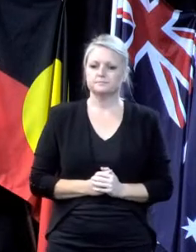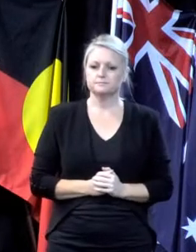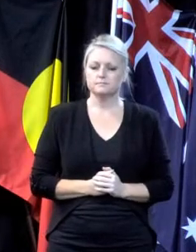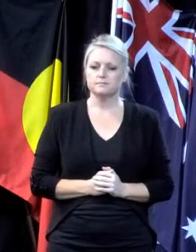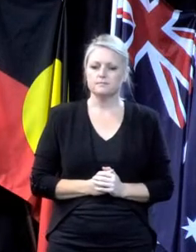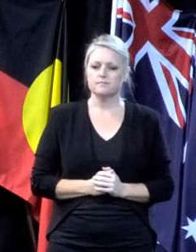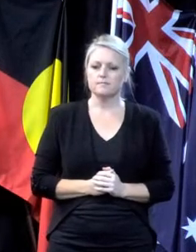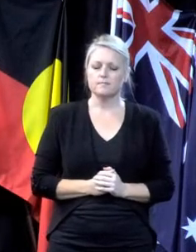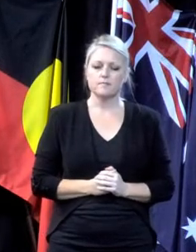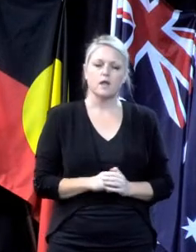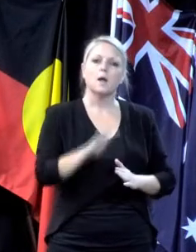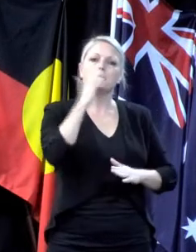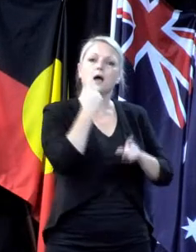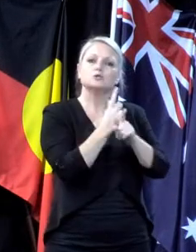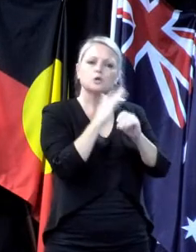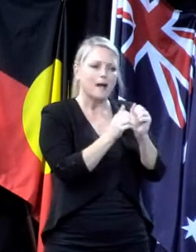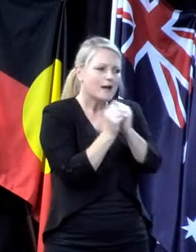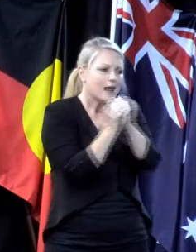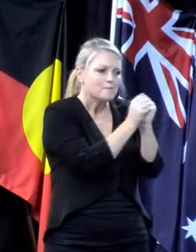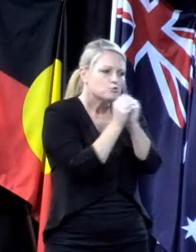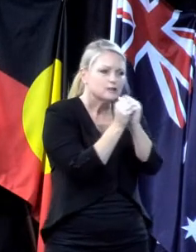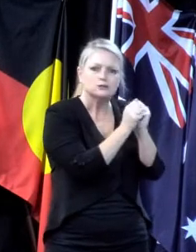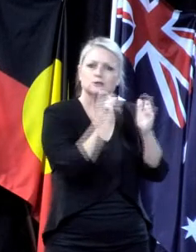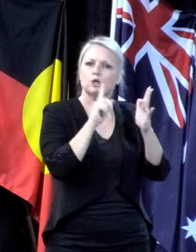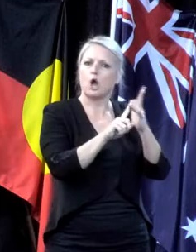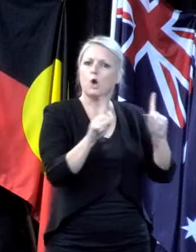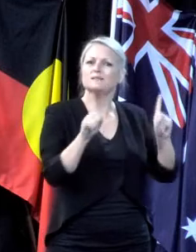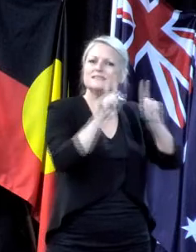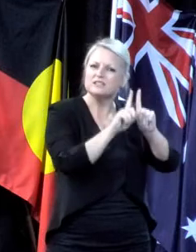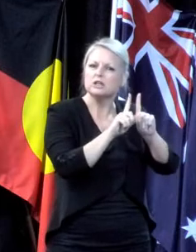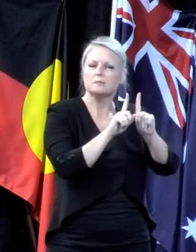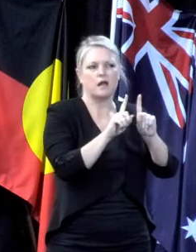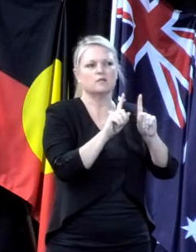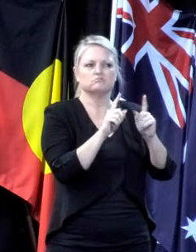So, you've spoken about collaboration and co-teaching being signature practices across Bowen State High School.